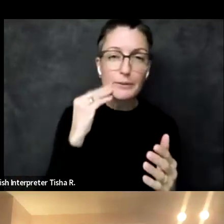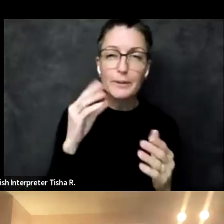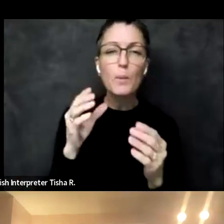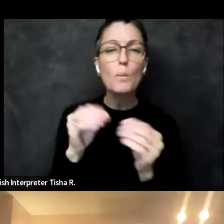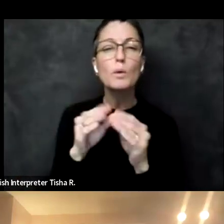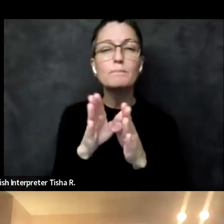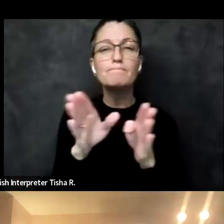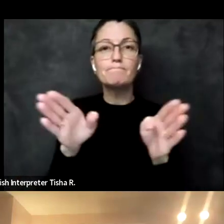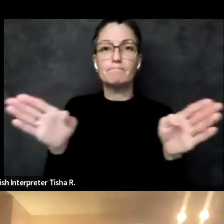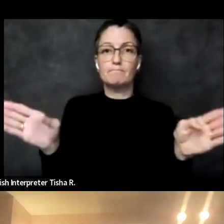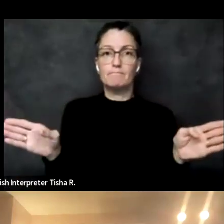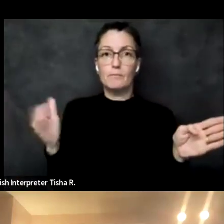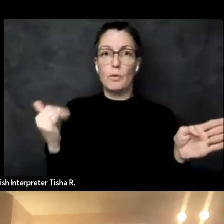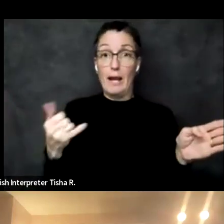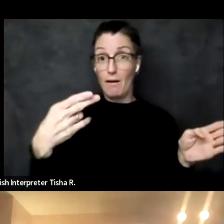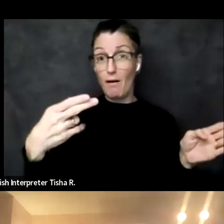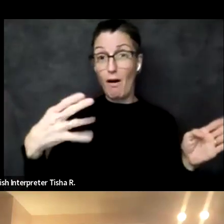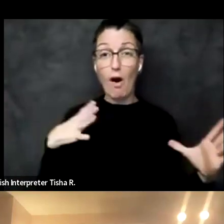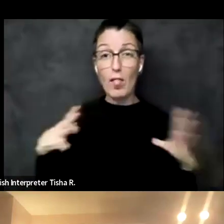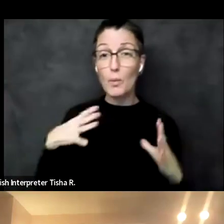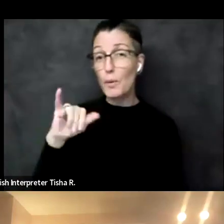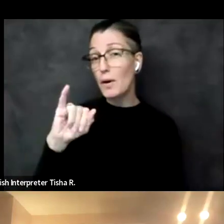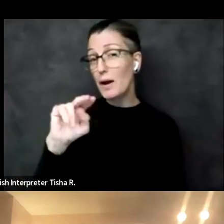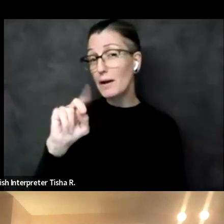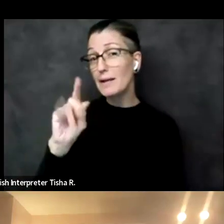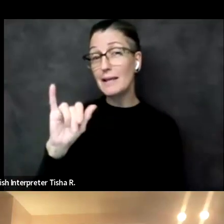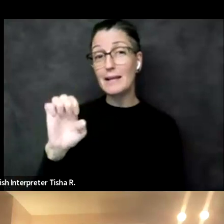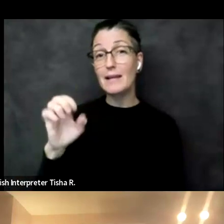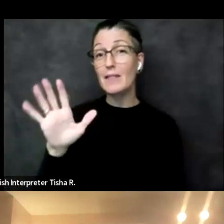is in a pretty dire state, particularly for us minority filmmakers.